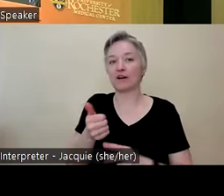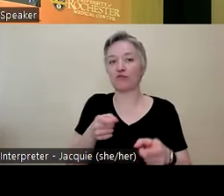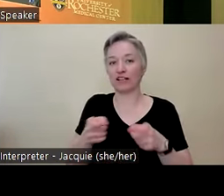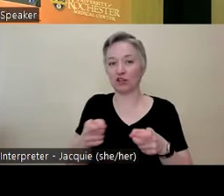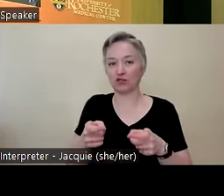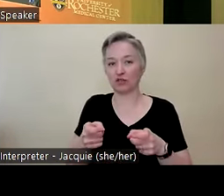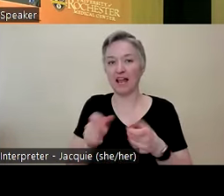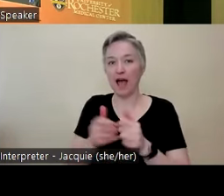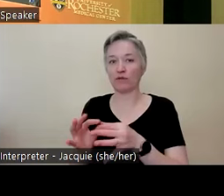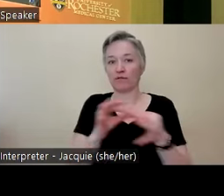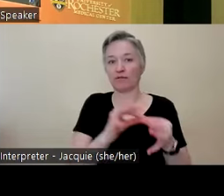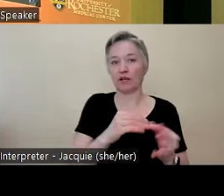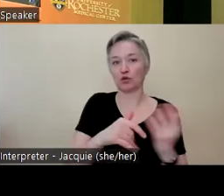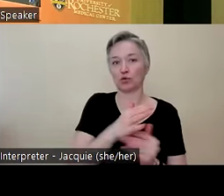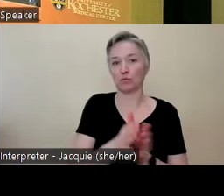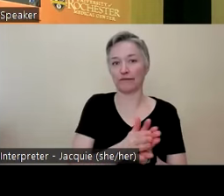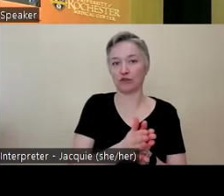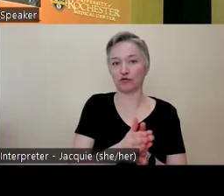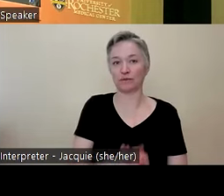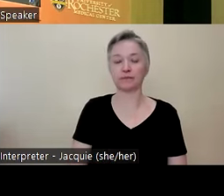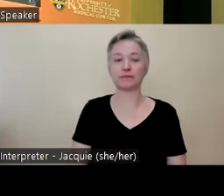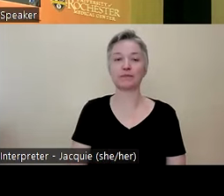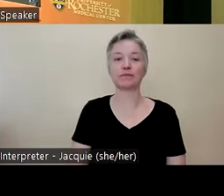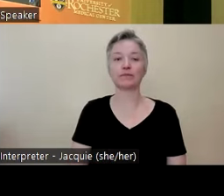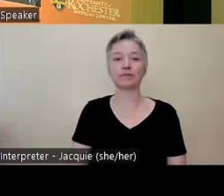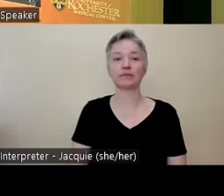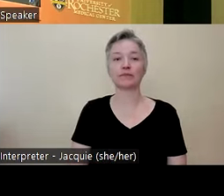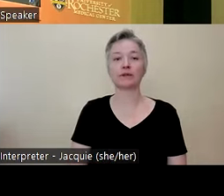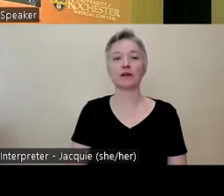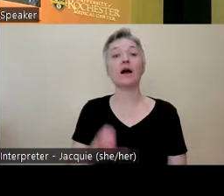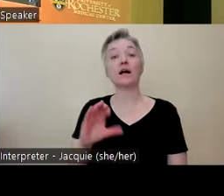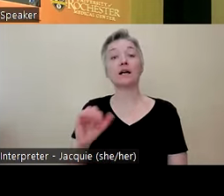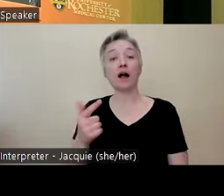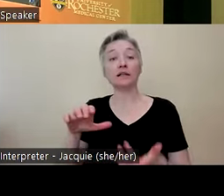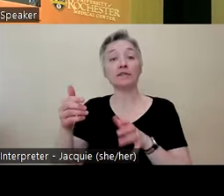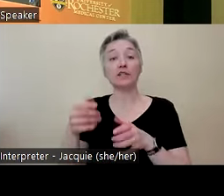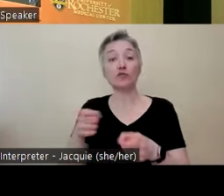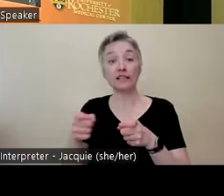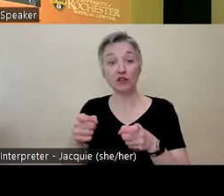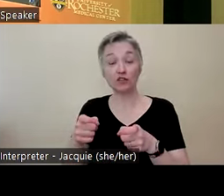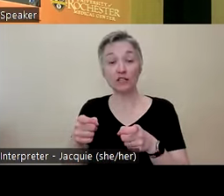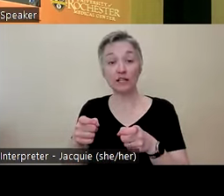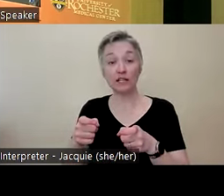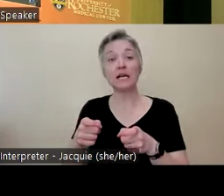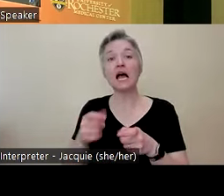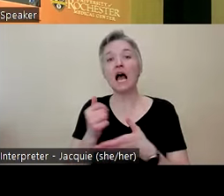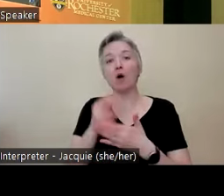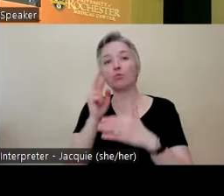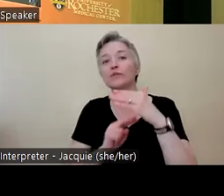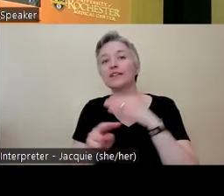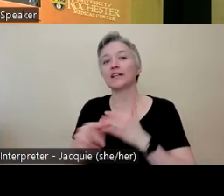social motivation so cognitive disregulation significantly predicted social motivation and